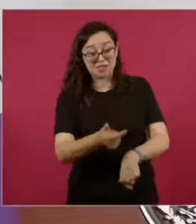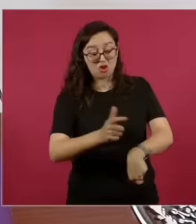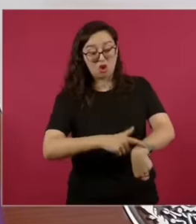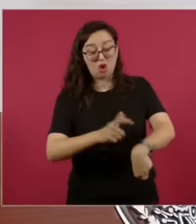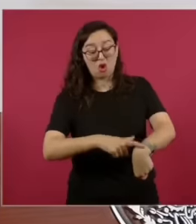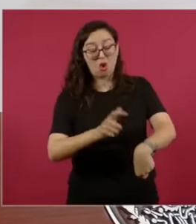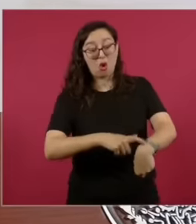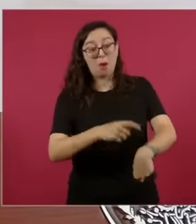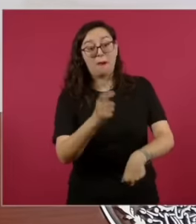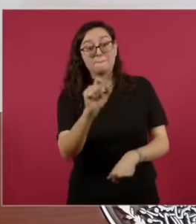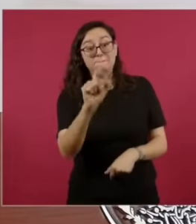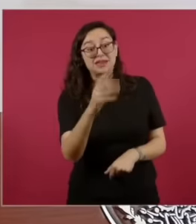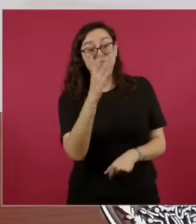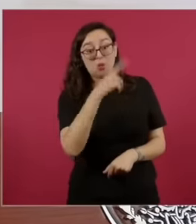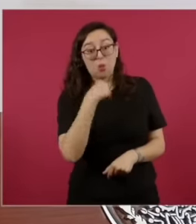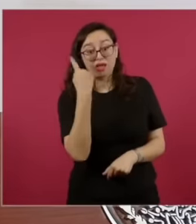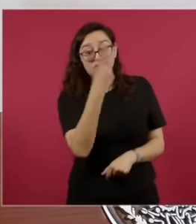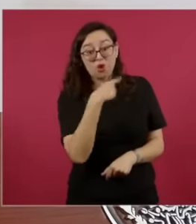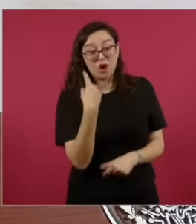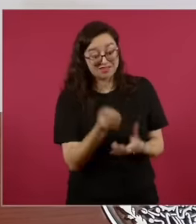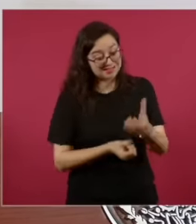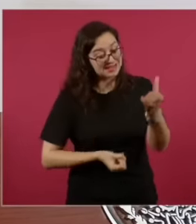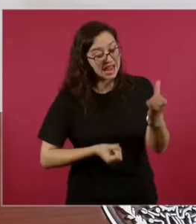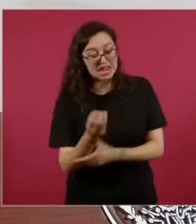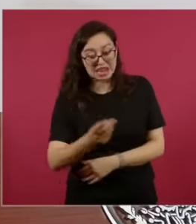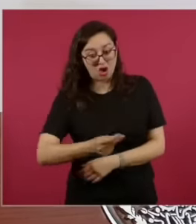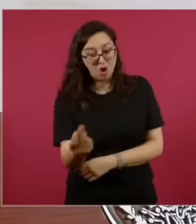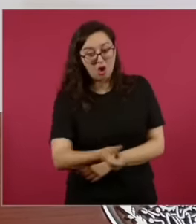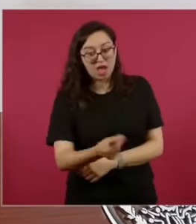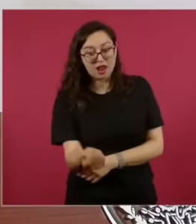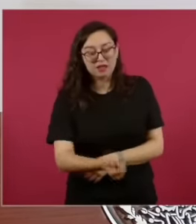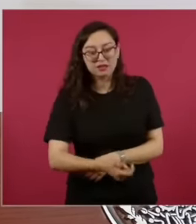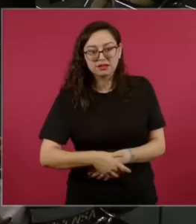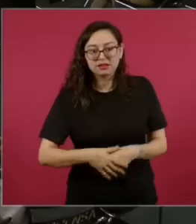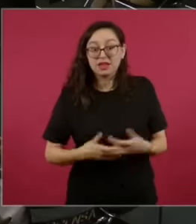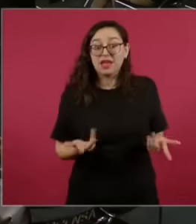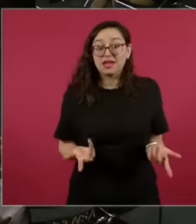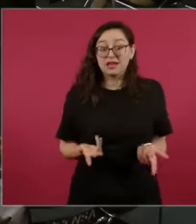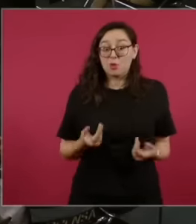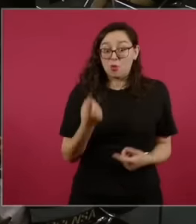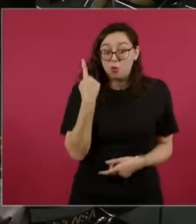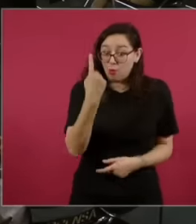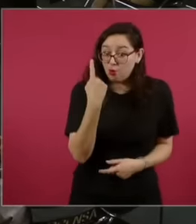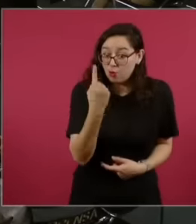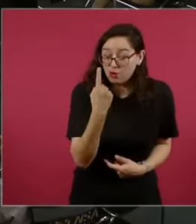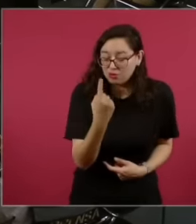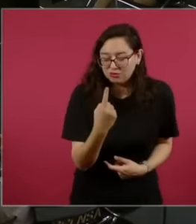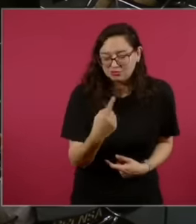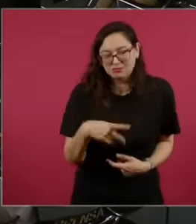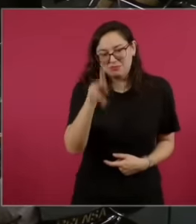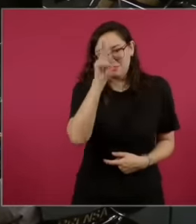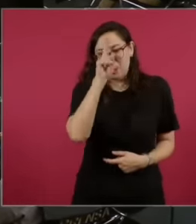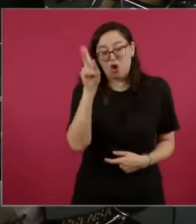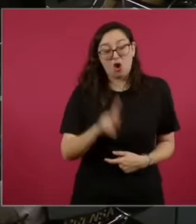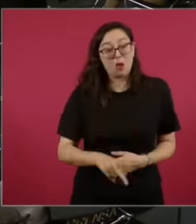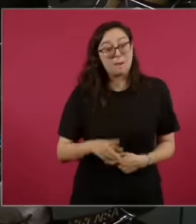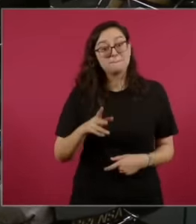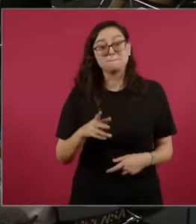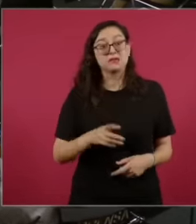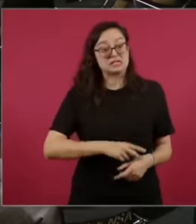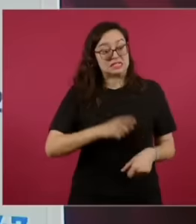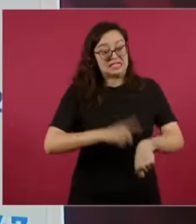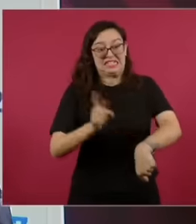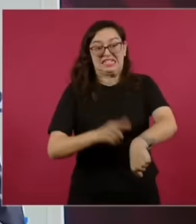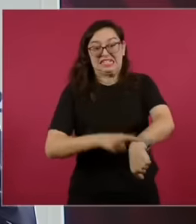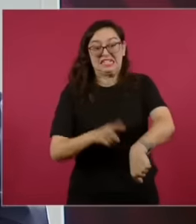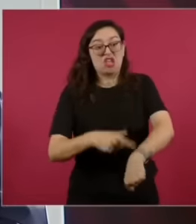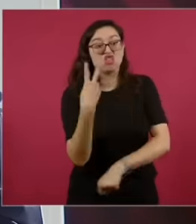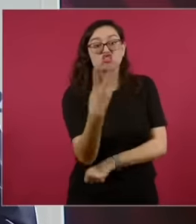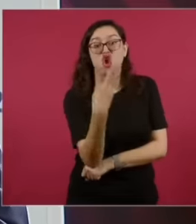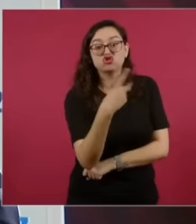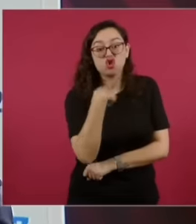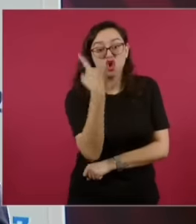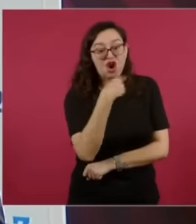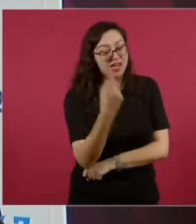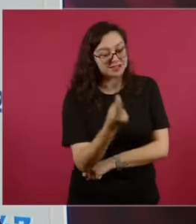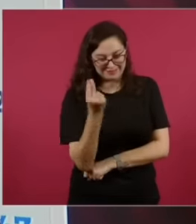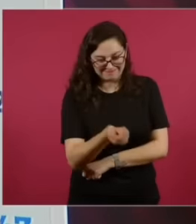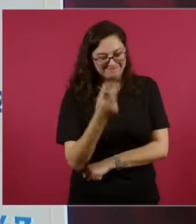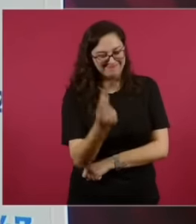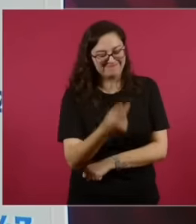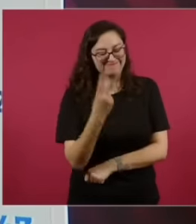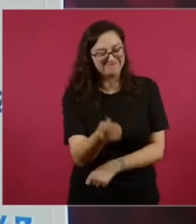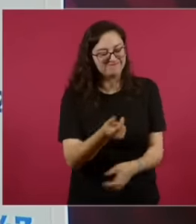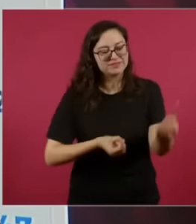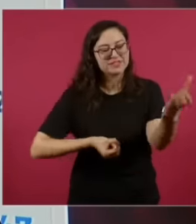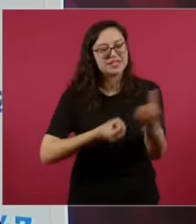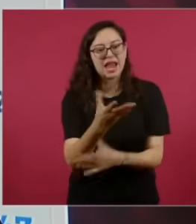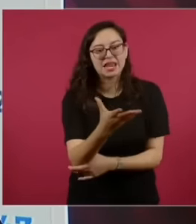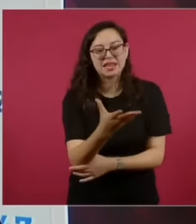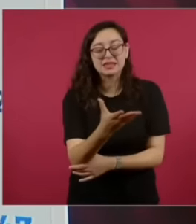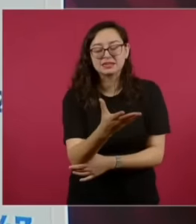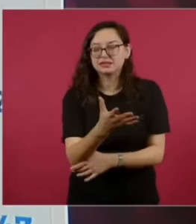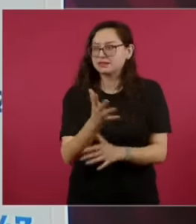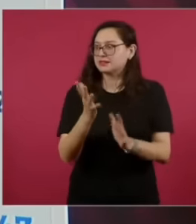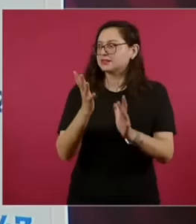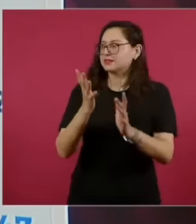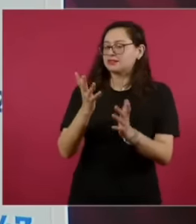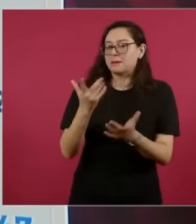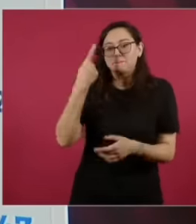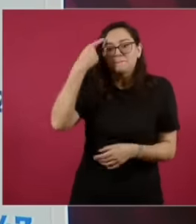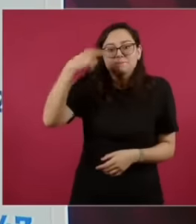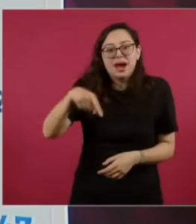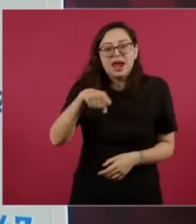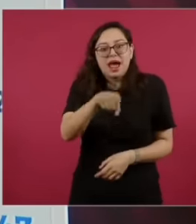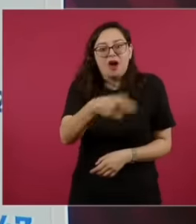and it became the deadline of 2 hours to release a